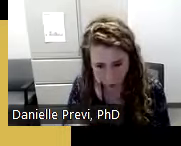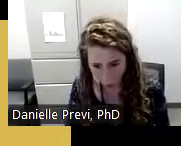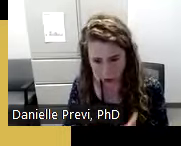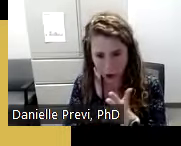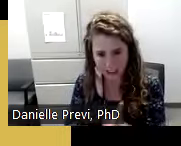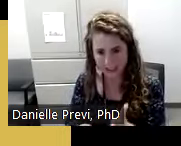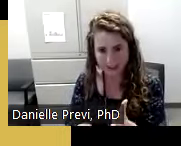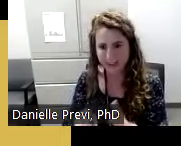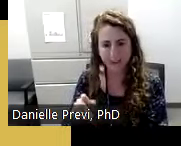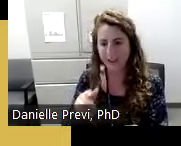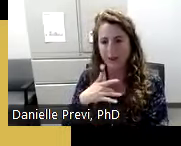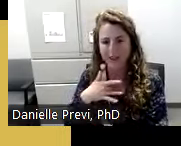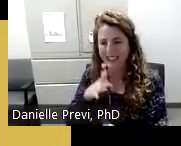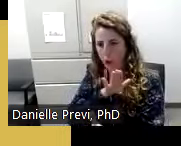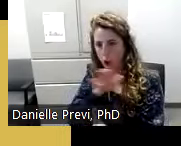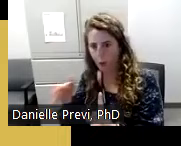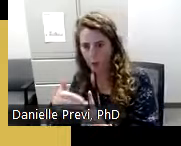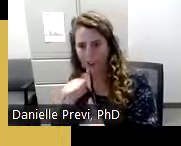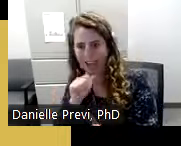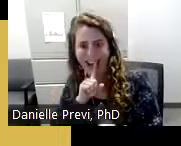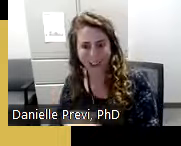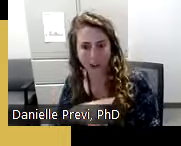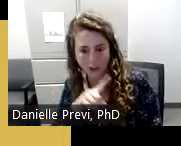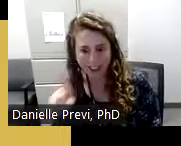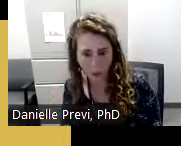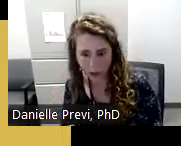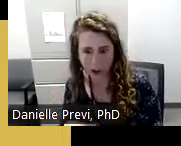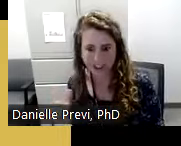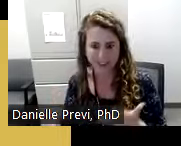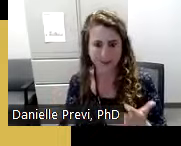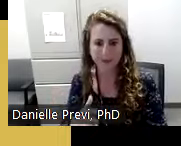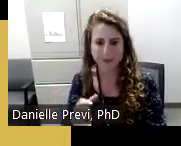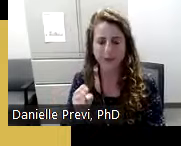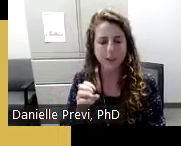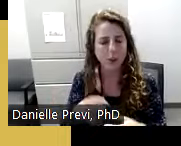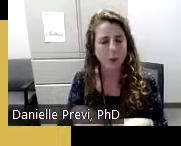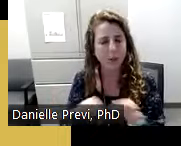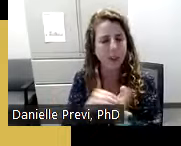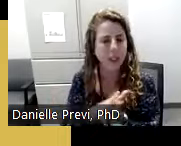conversations. Or if I ask them a question point blank, they will try to evade answering that